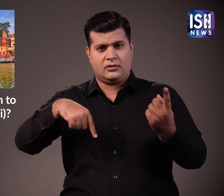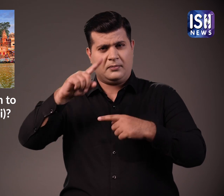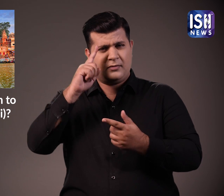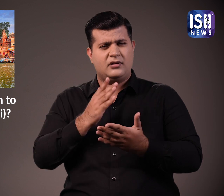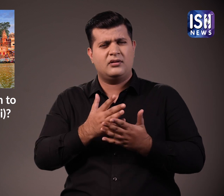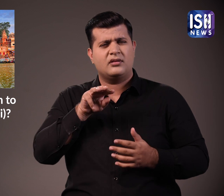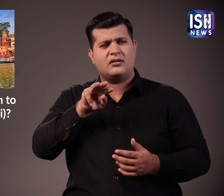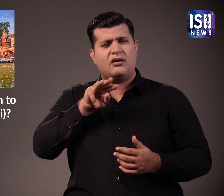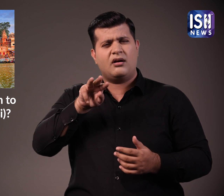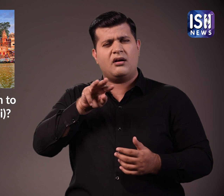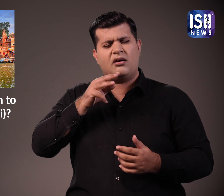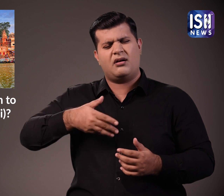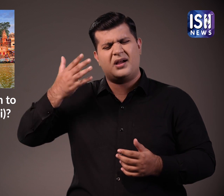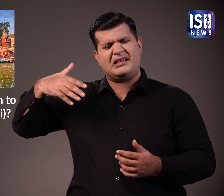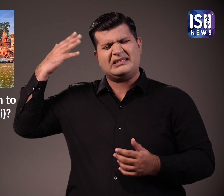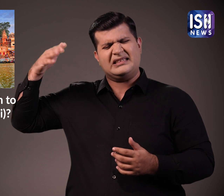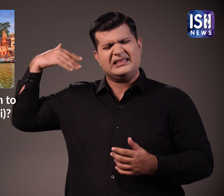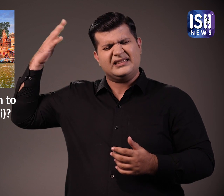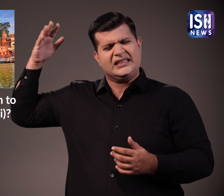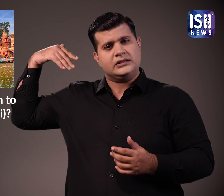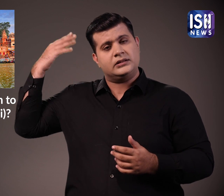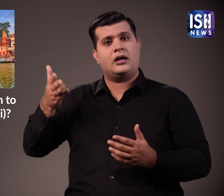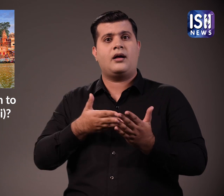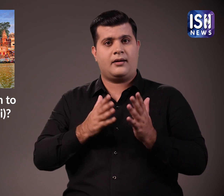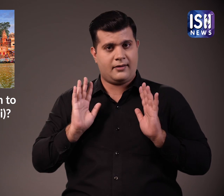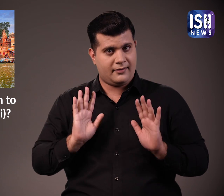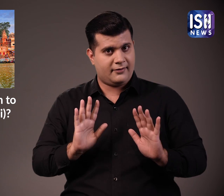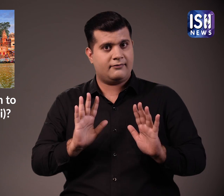This belief has been held for thousands of years.